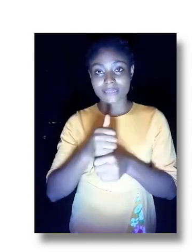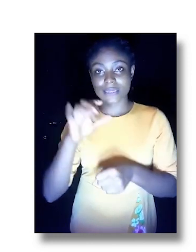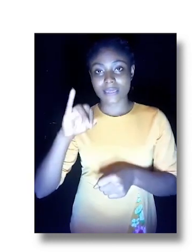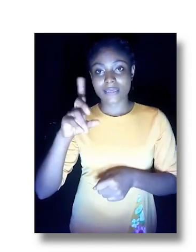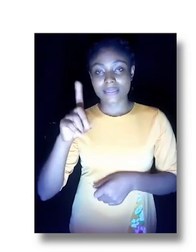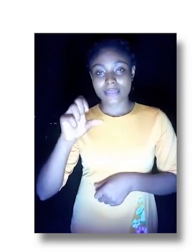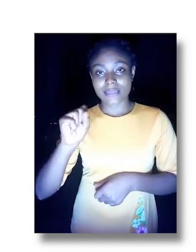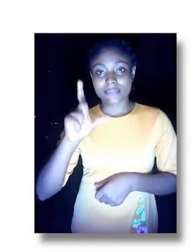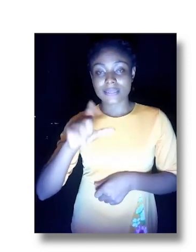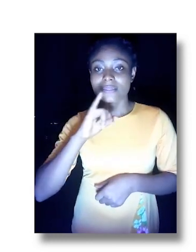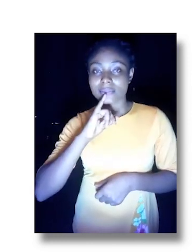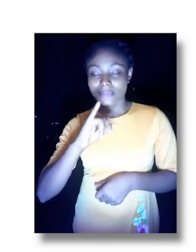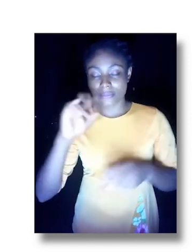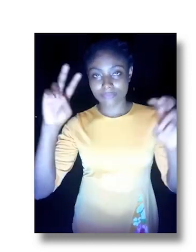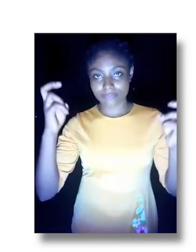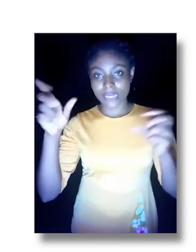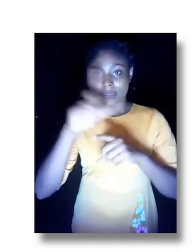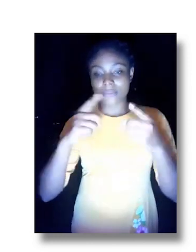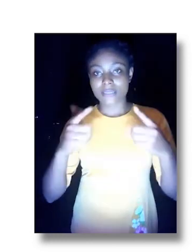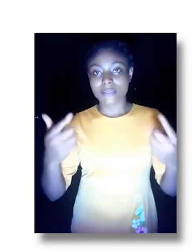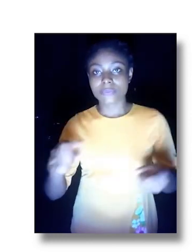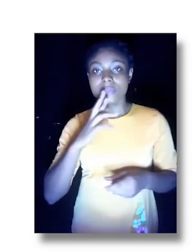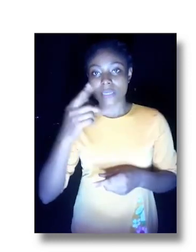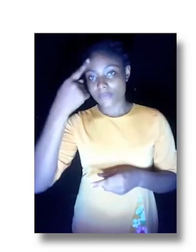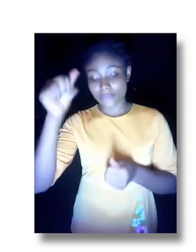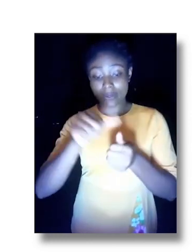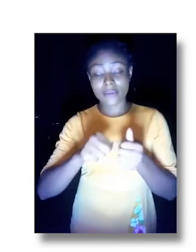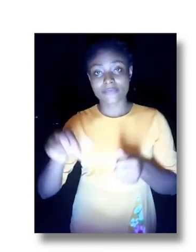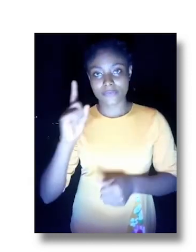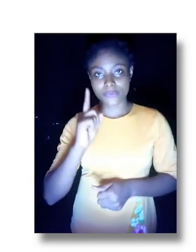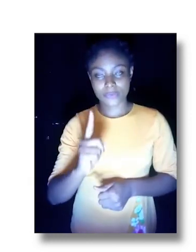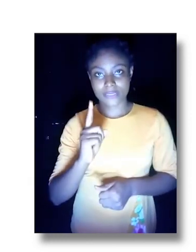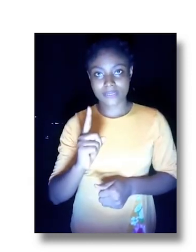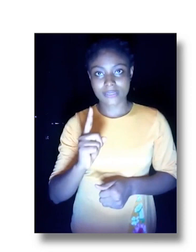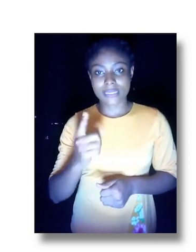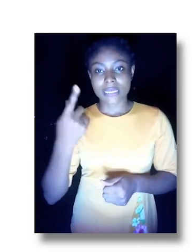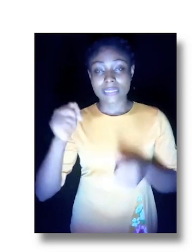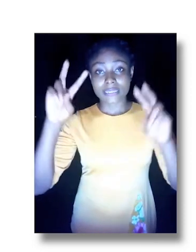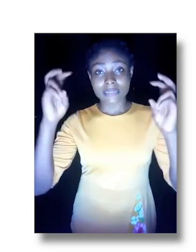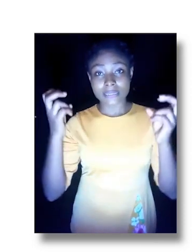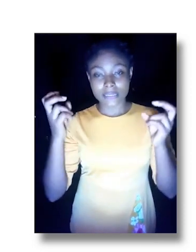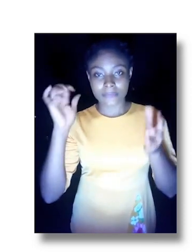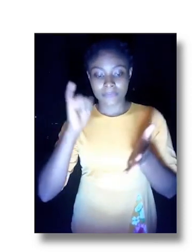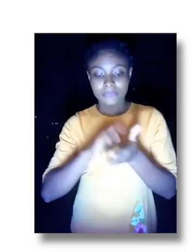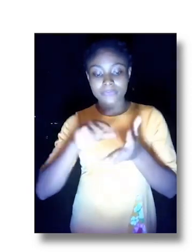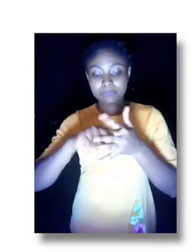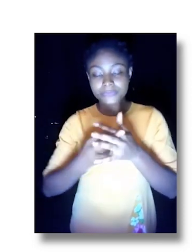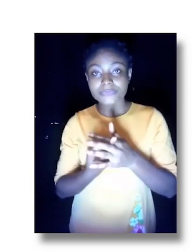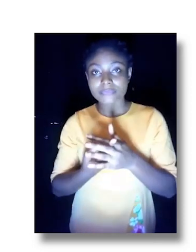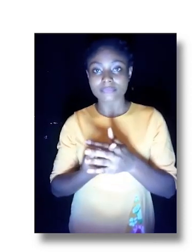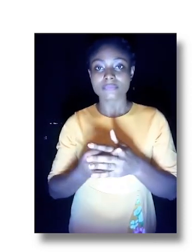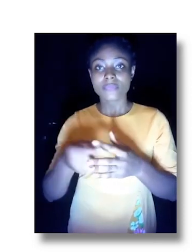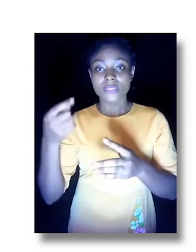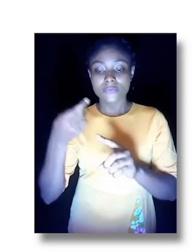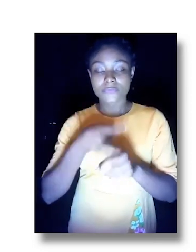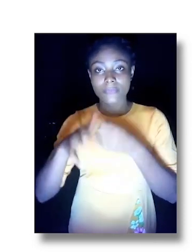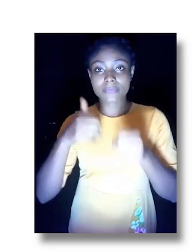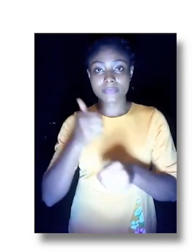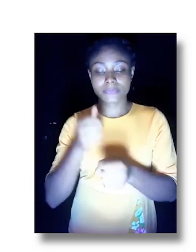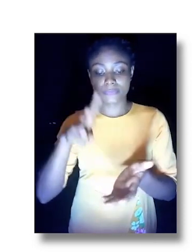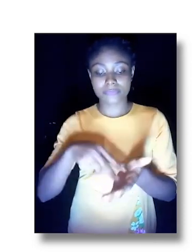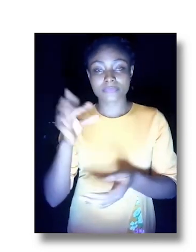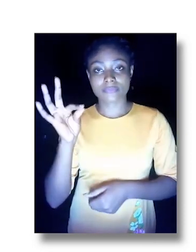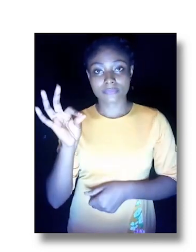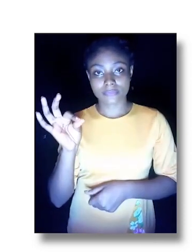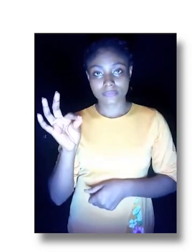The theme of this year’s IDSL is Sign Languages are for Everyone, a theme that started running